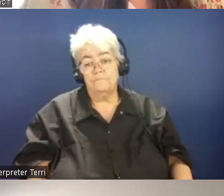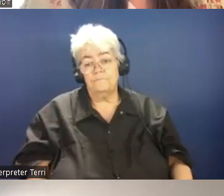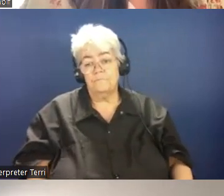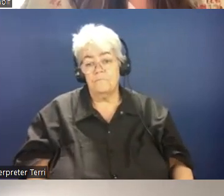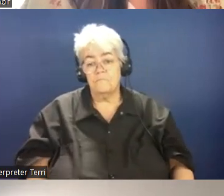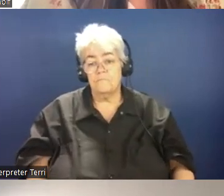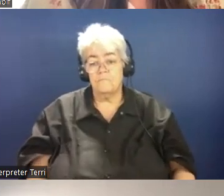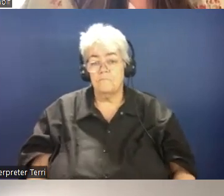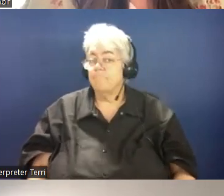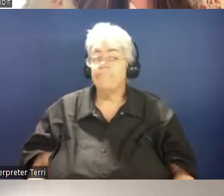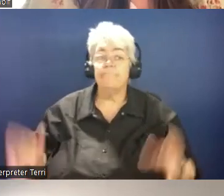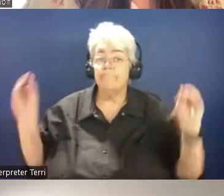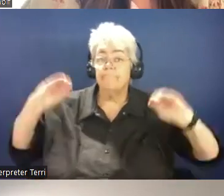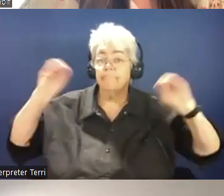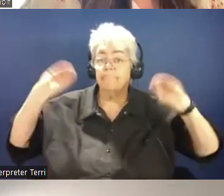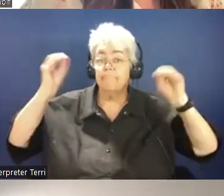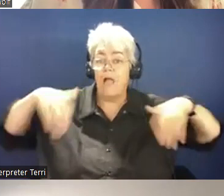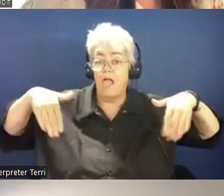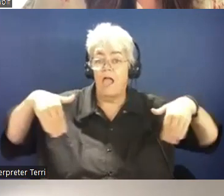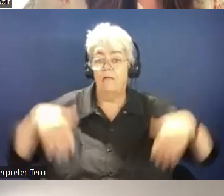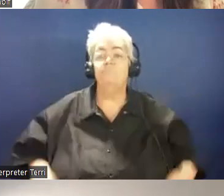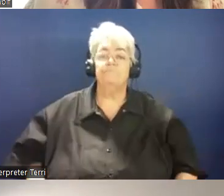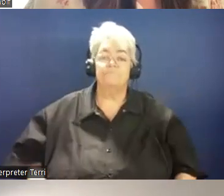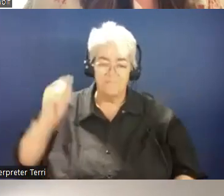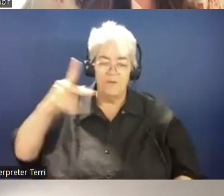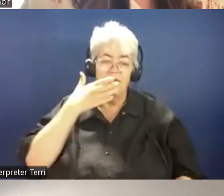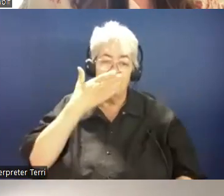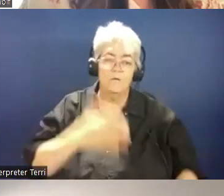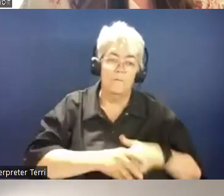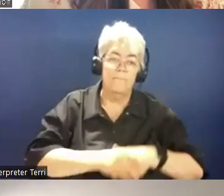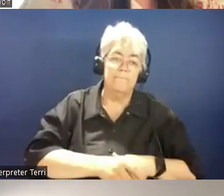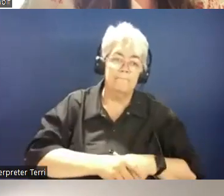No, nothing yet. (Katie) Okay, thank you. Alright.